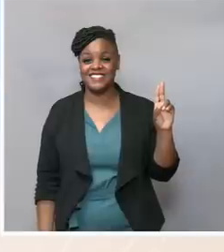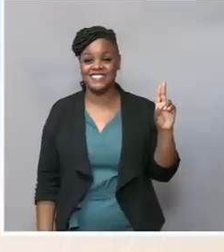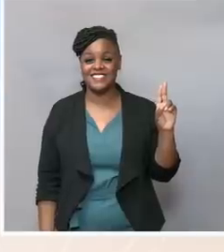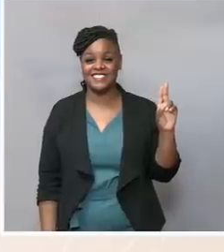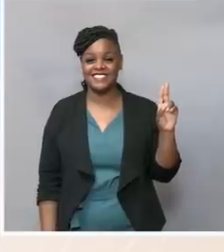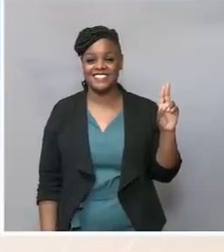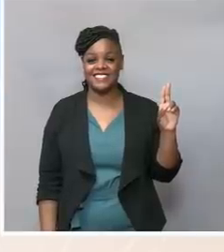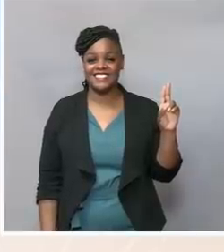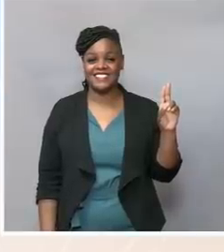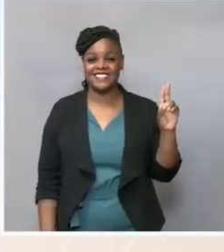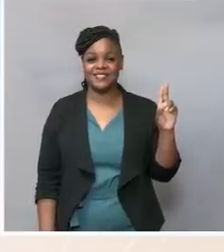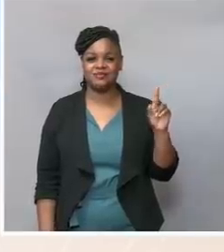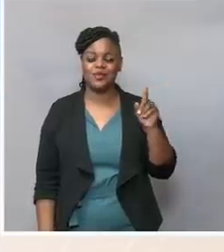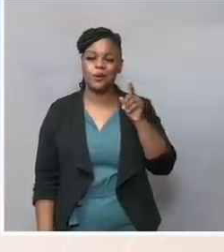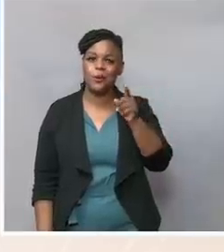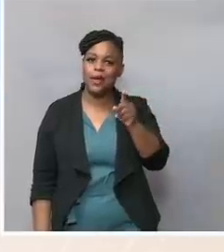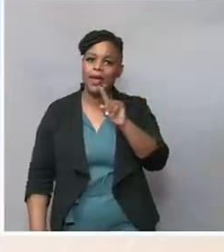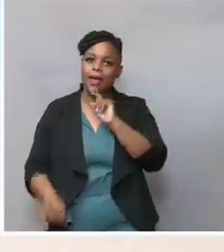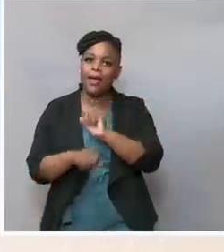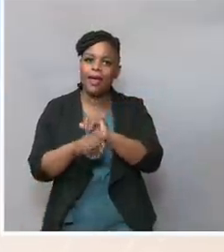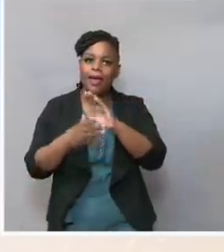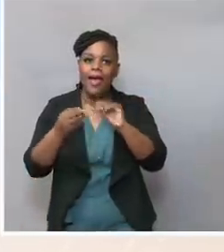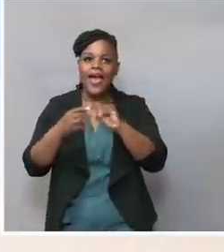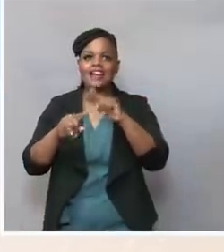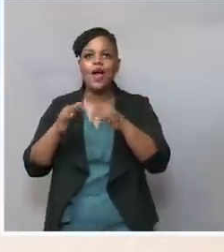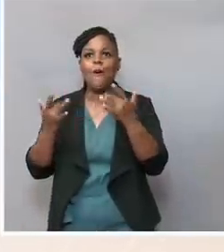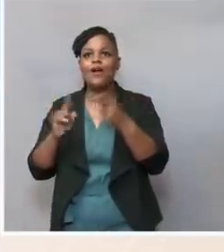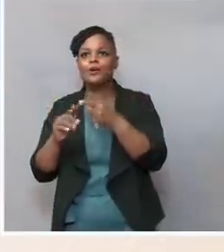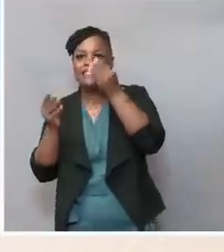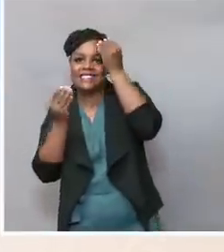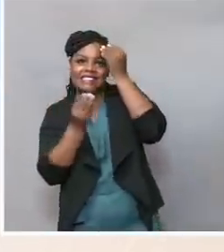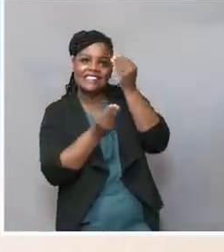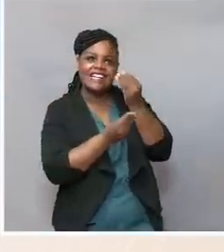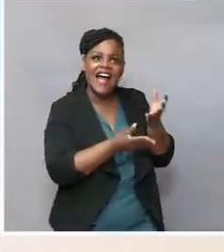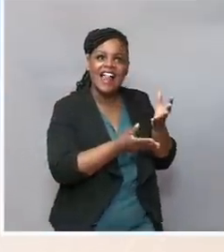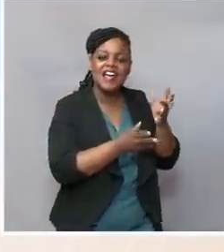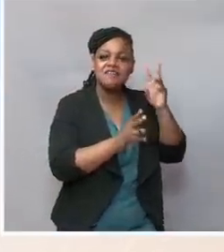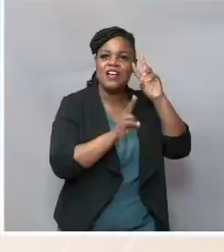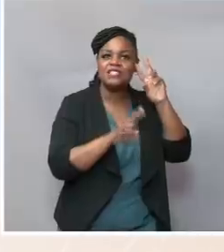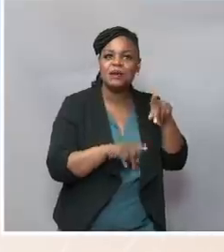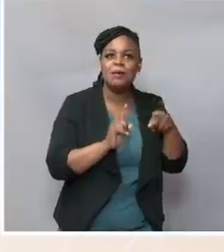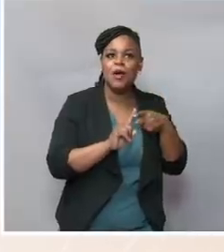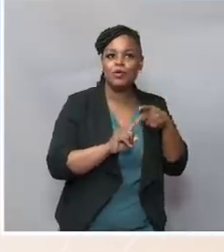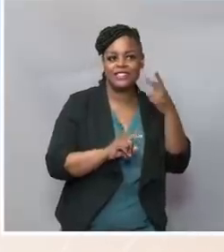I can't wait to tell her about that when I see her later tonight. So, thank you for sharing that.